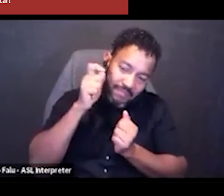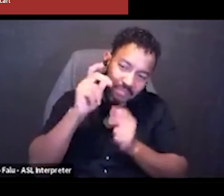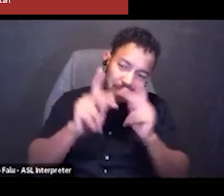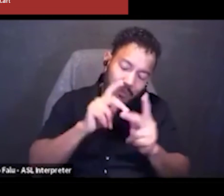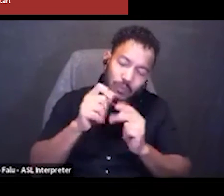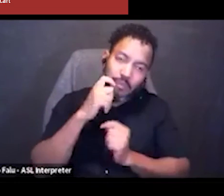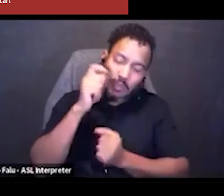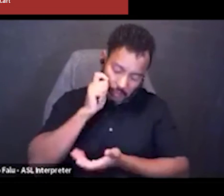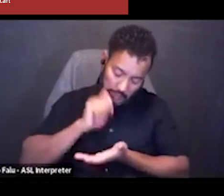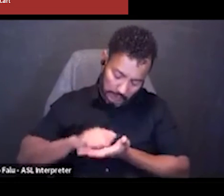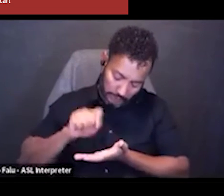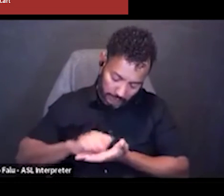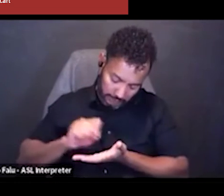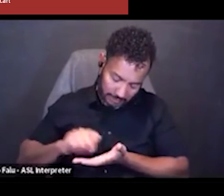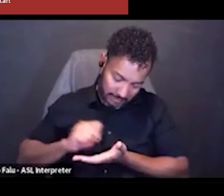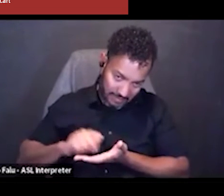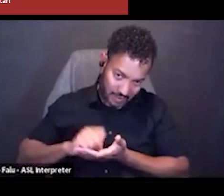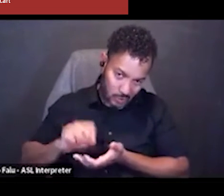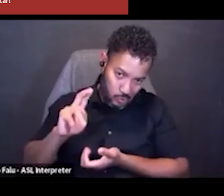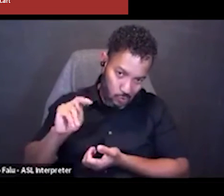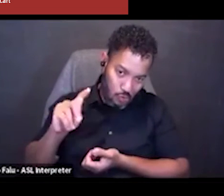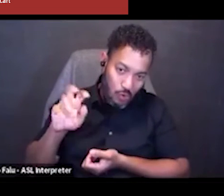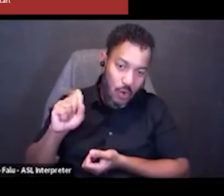Especially my whole thing is pollution in general.